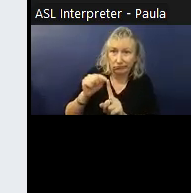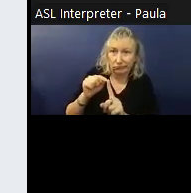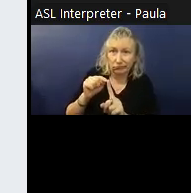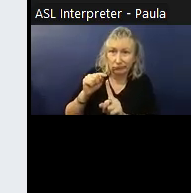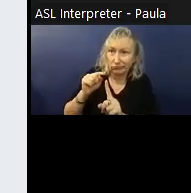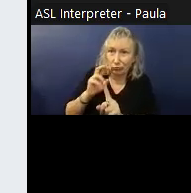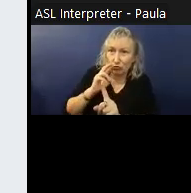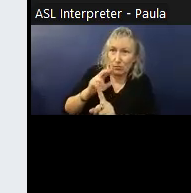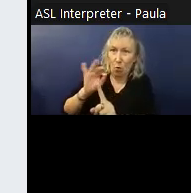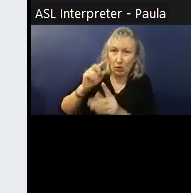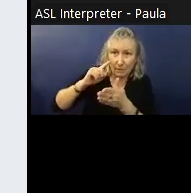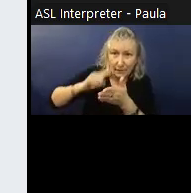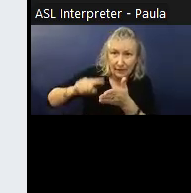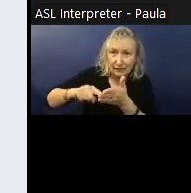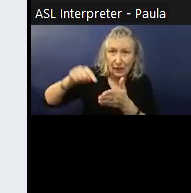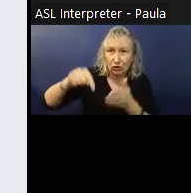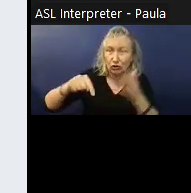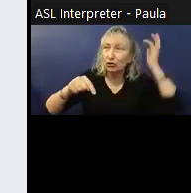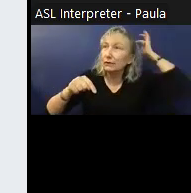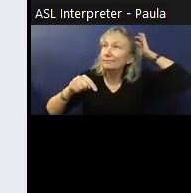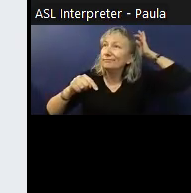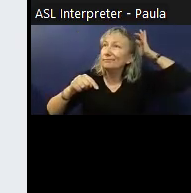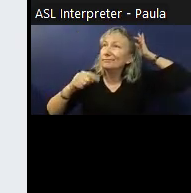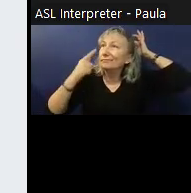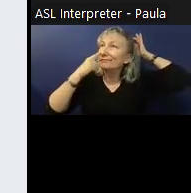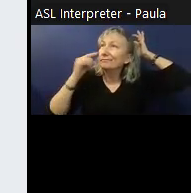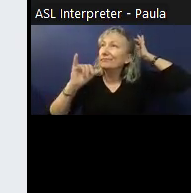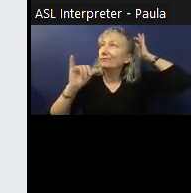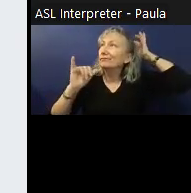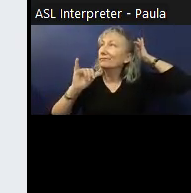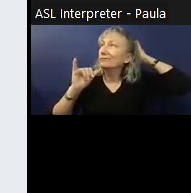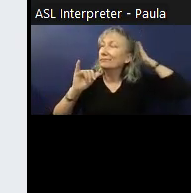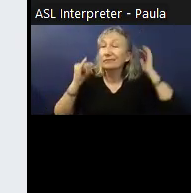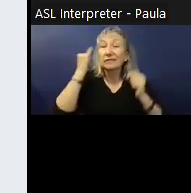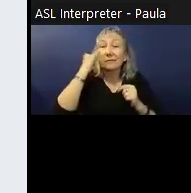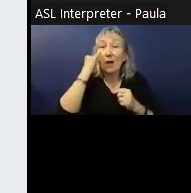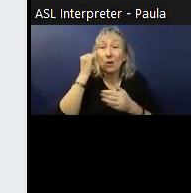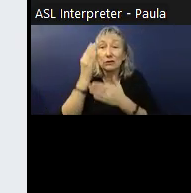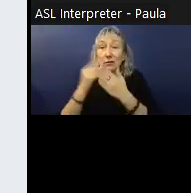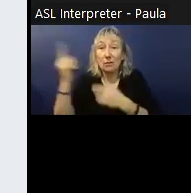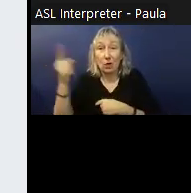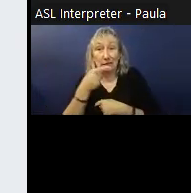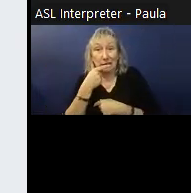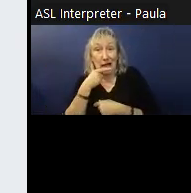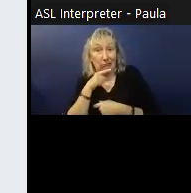So, for example, if we have an alleged perpetrator and our